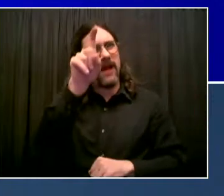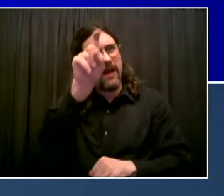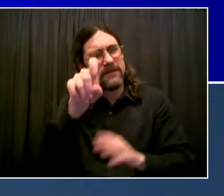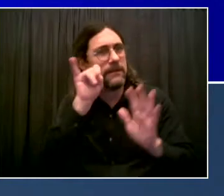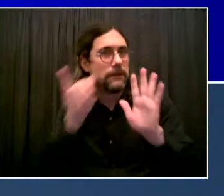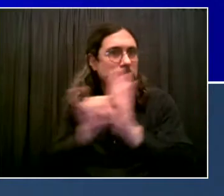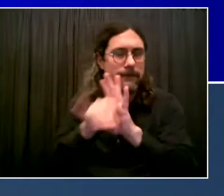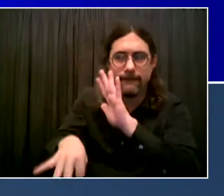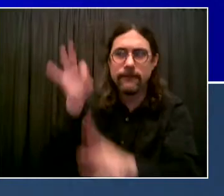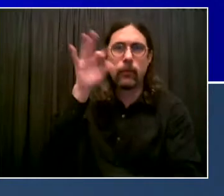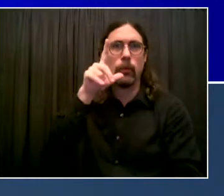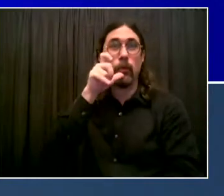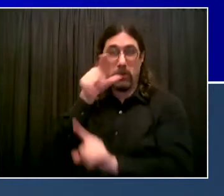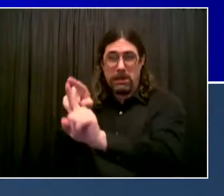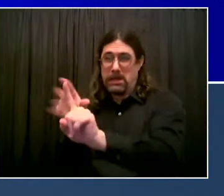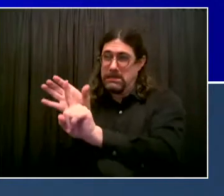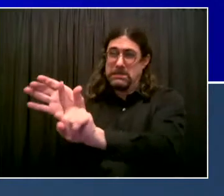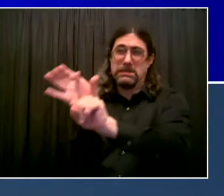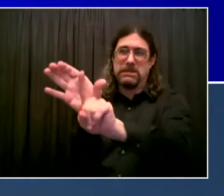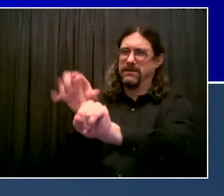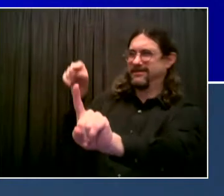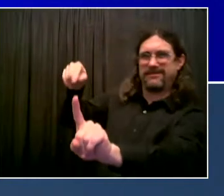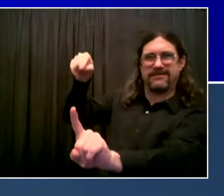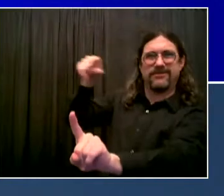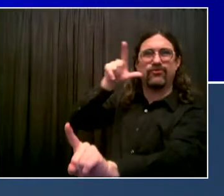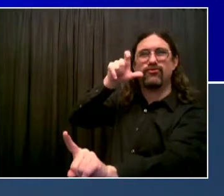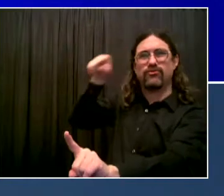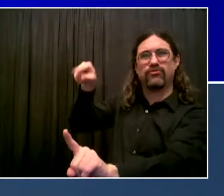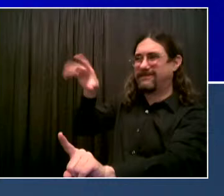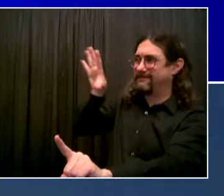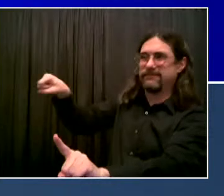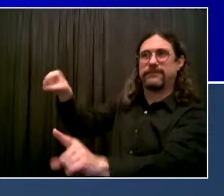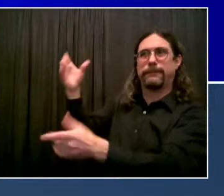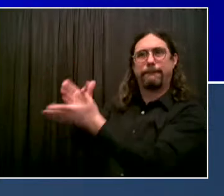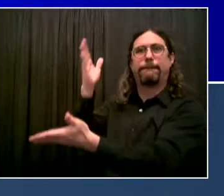ON ENFORCEMENT OF THOSE WHO SUBJUGATE THEM.